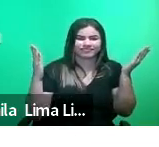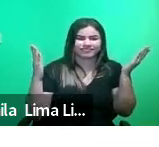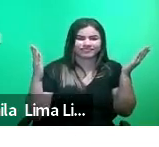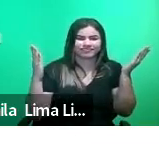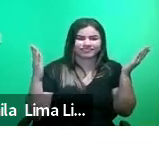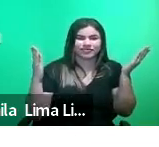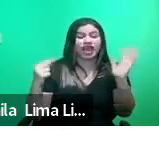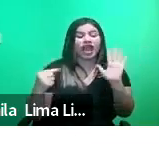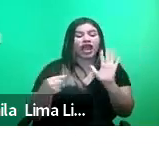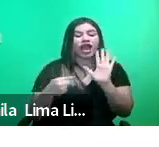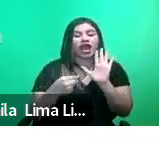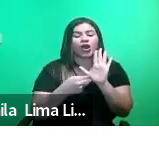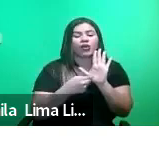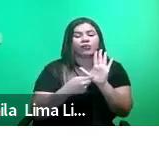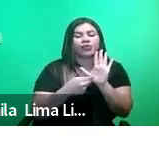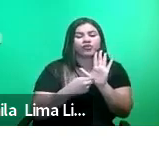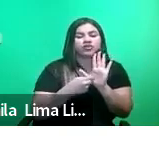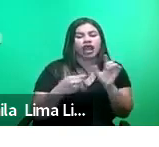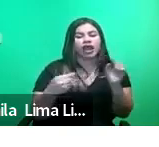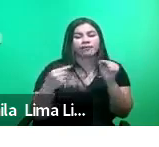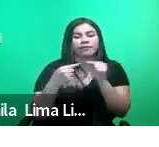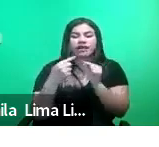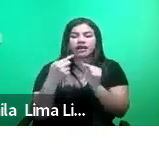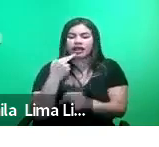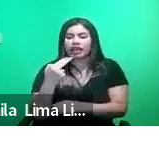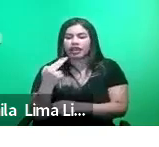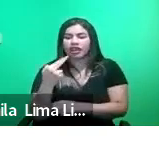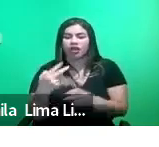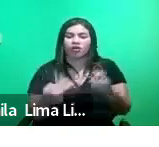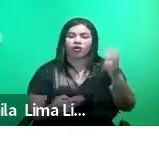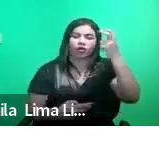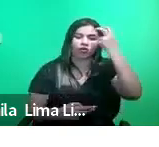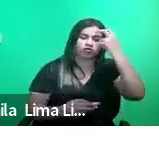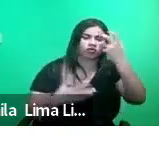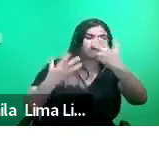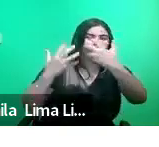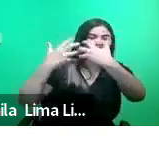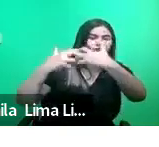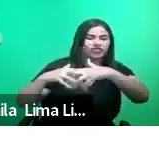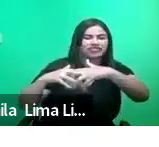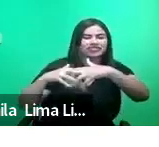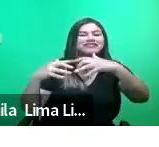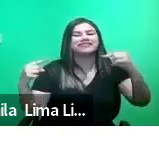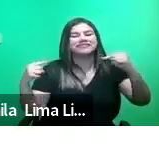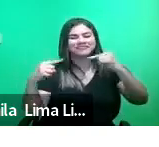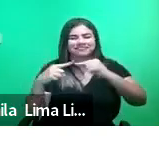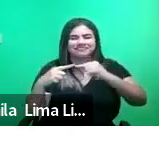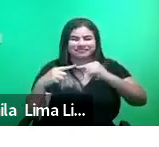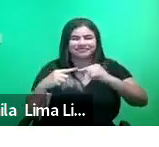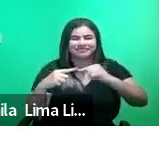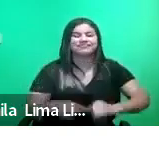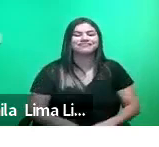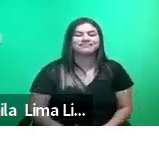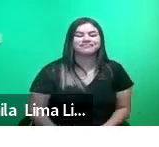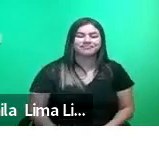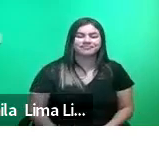This is from 2,003 so it's a little bit old now i'm sure colleagues may have may have something more up to up to date in mind